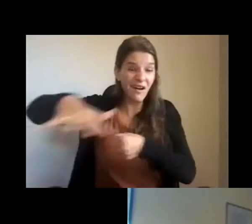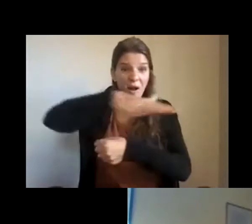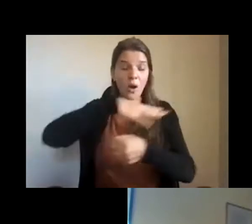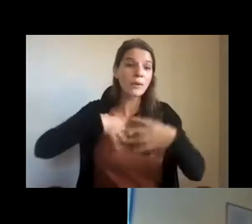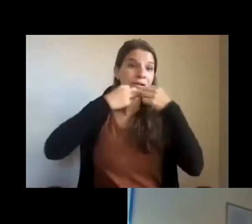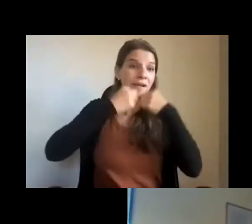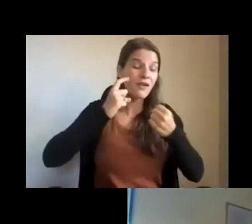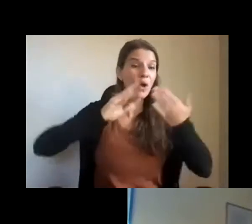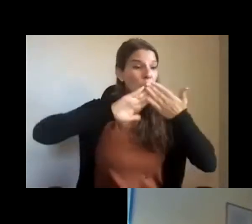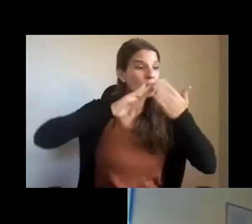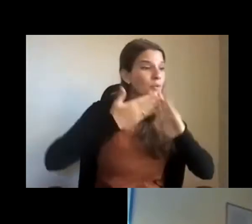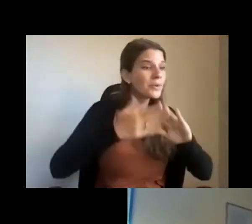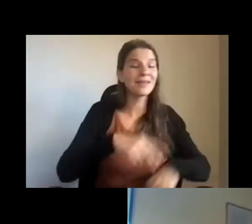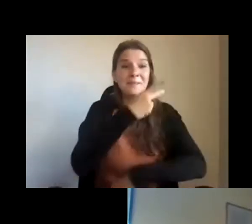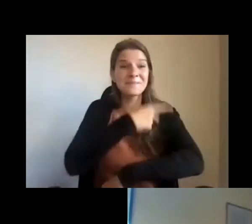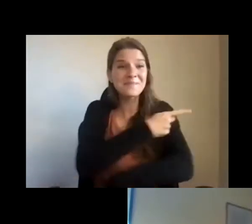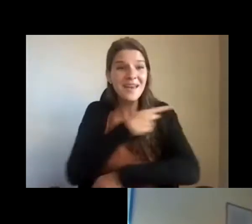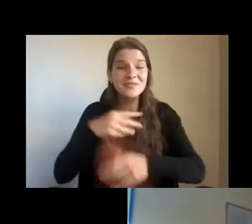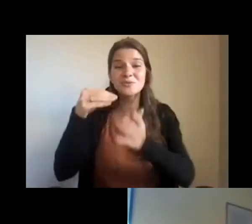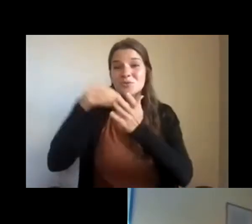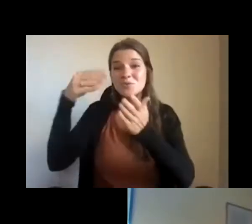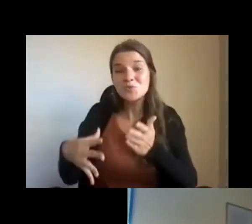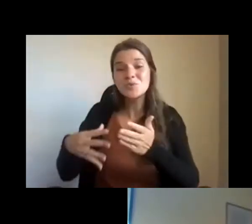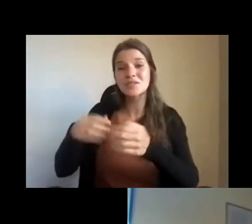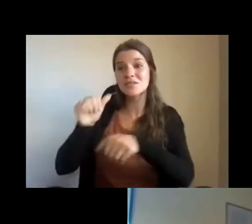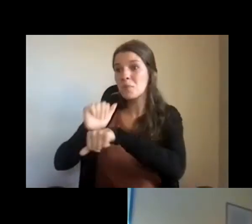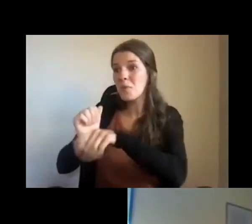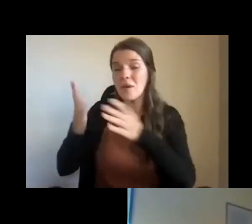students, and our patients by mandating this vaccine and moving that forward.